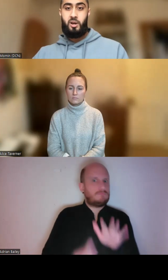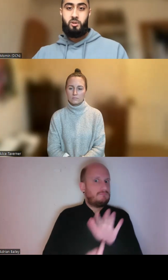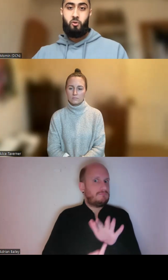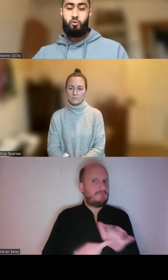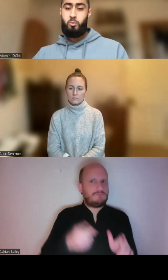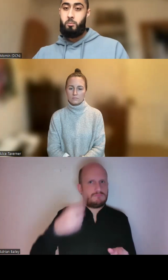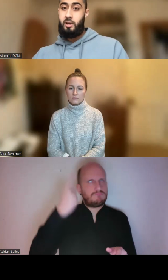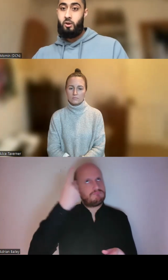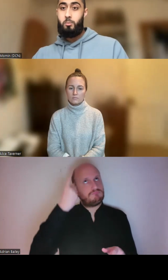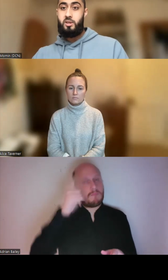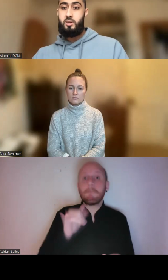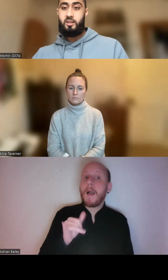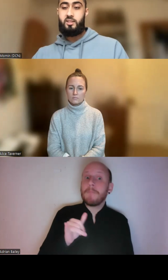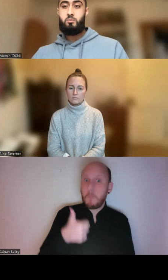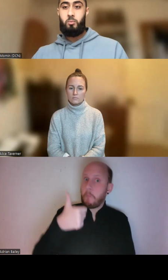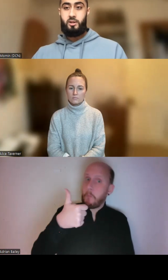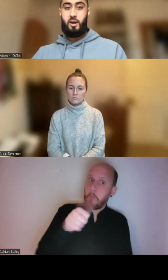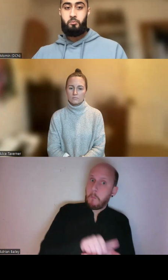It might be for you, but it might not be at this moment in time.